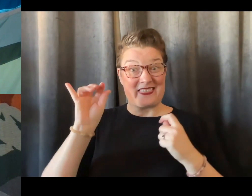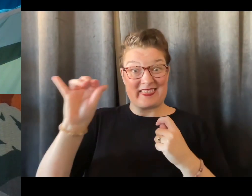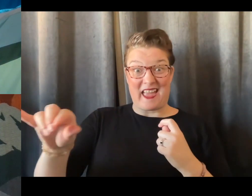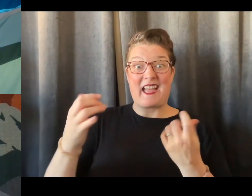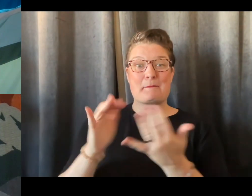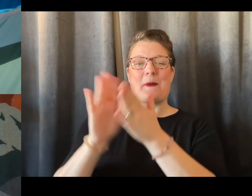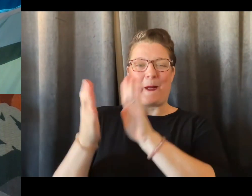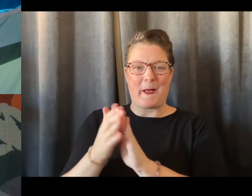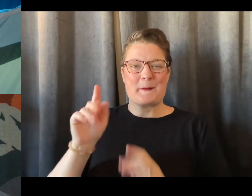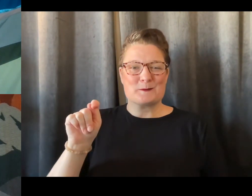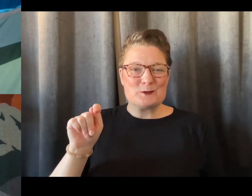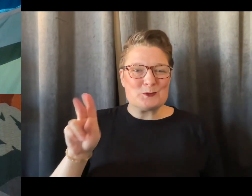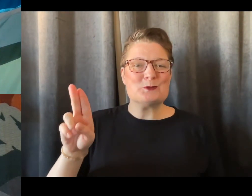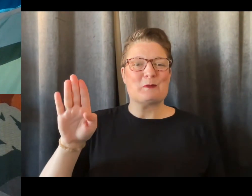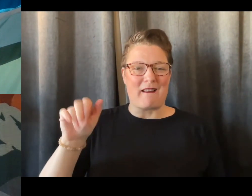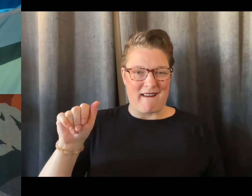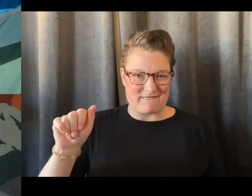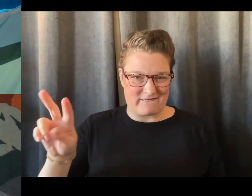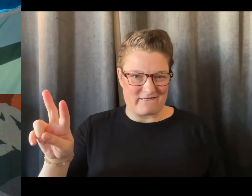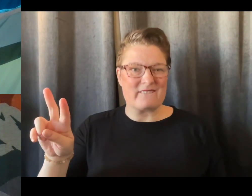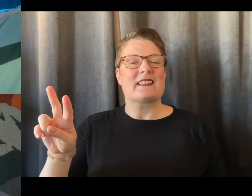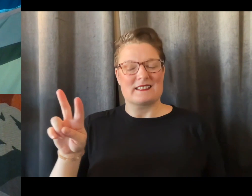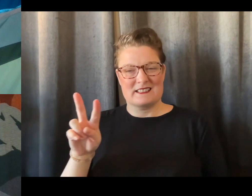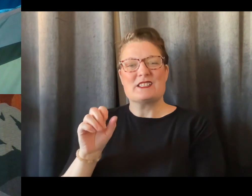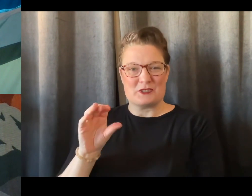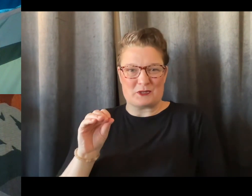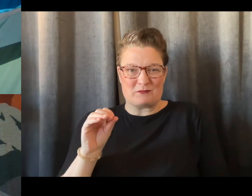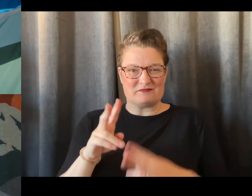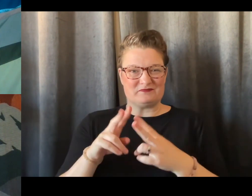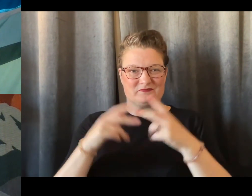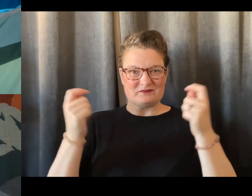so Tisha B'Av and Tu B'Av are kind of based in this really ancient thing